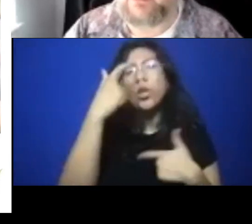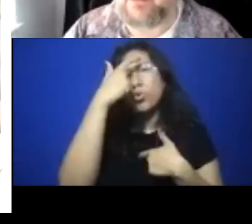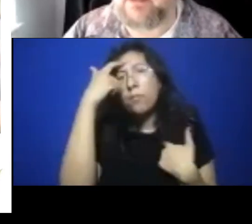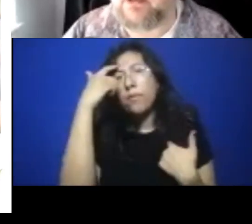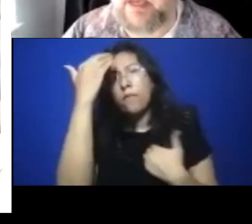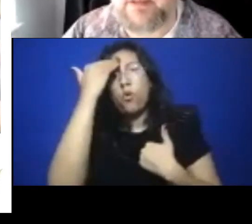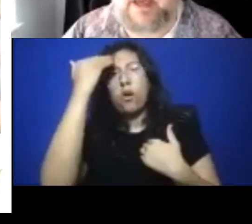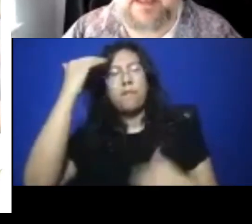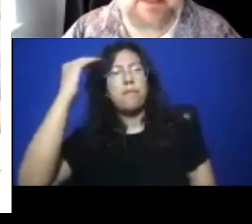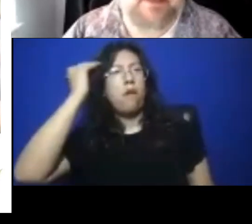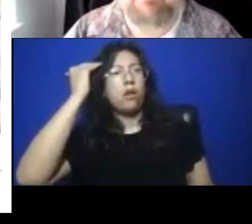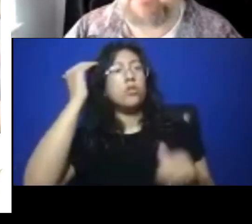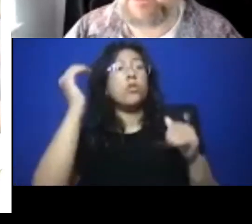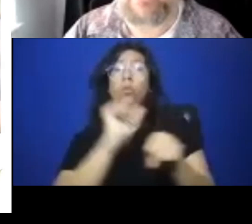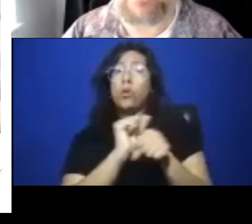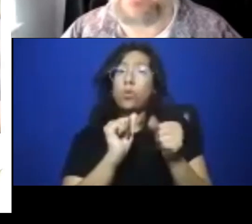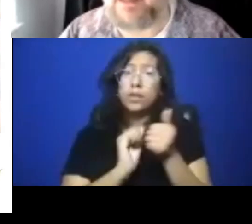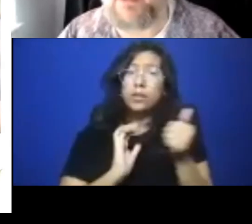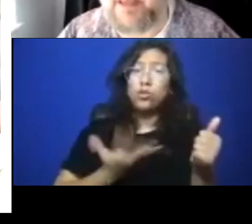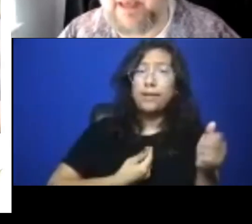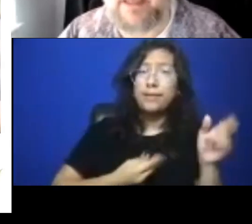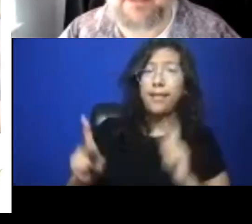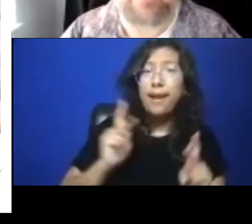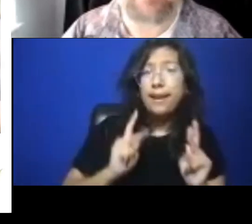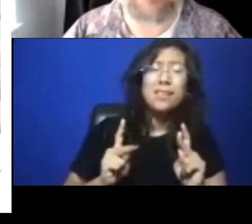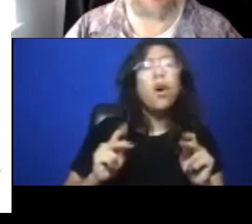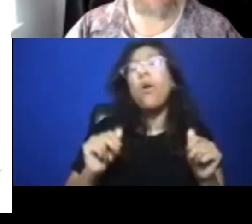with trans clients and ideally, with any client.